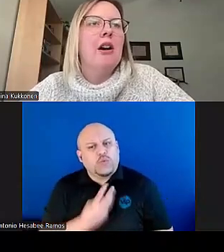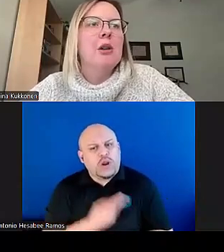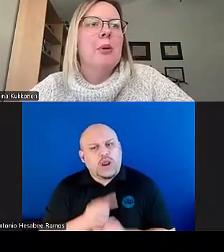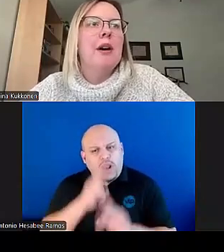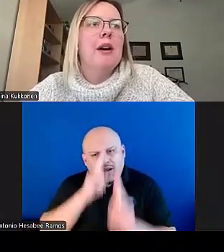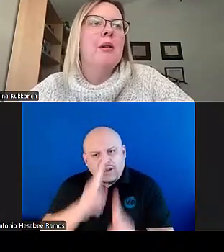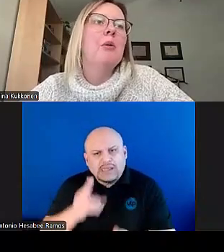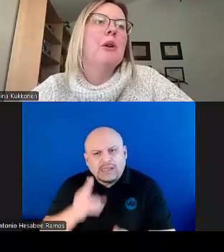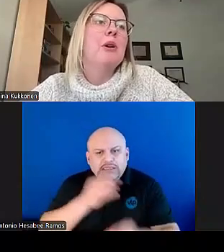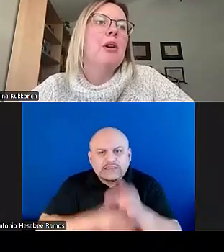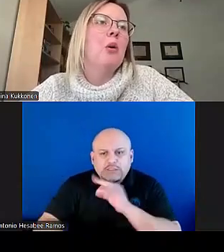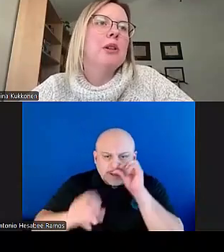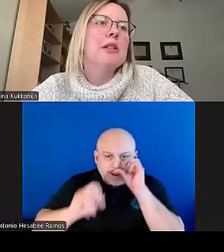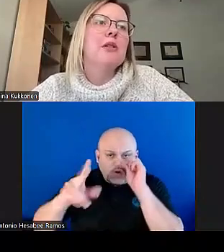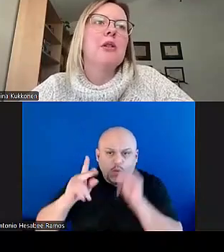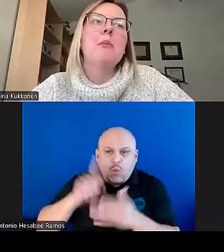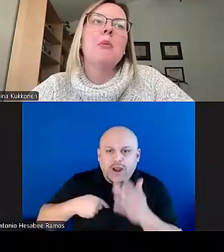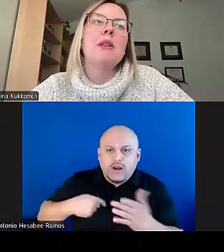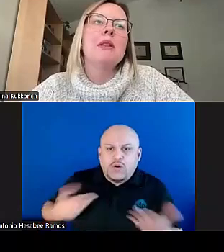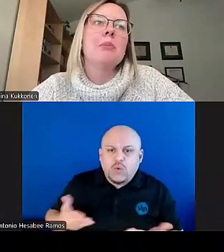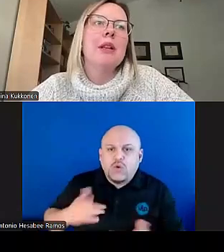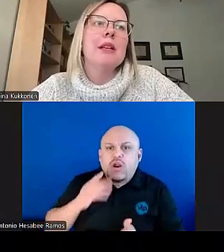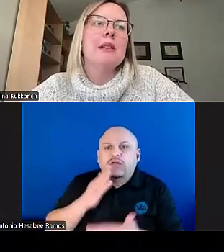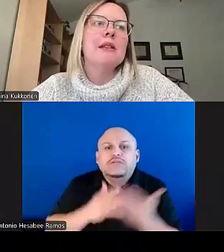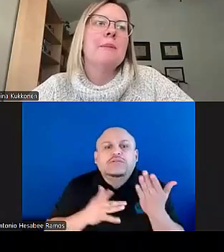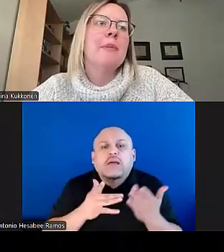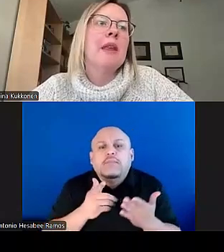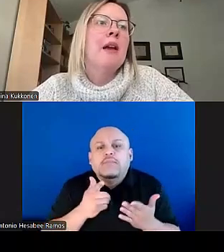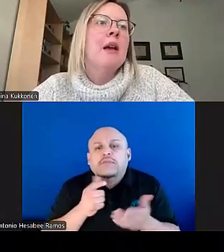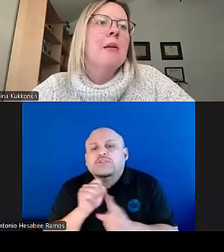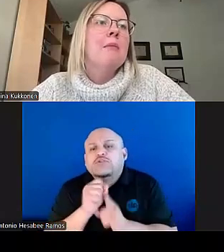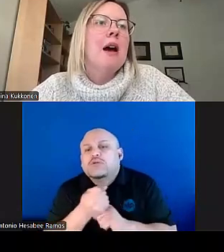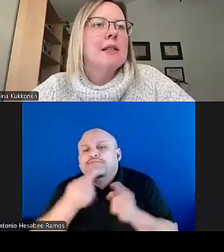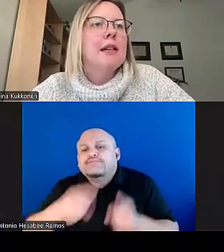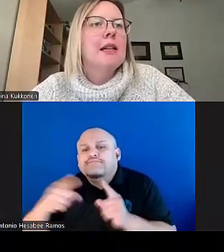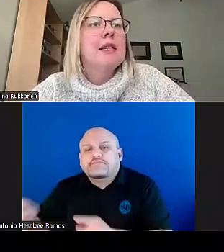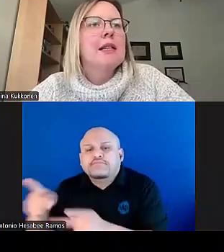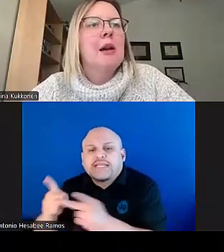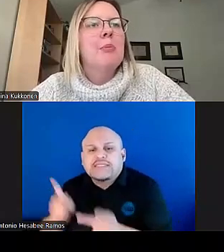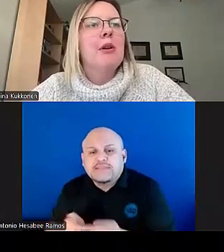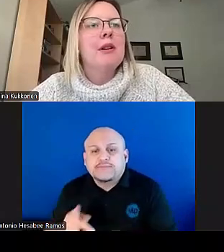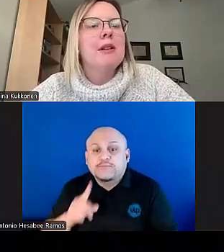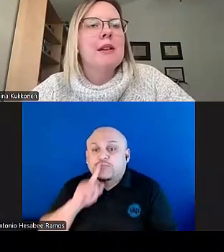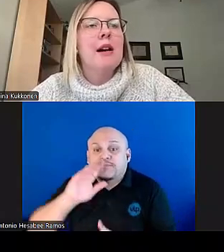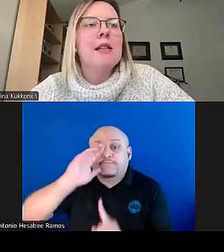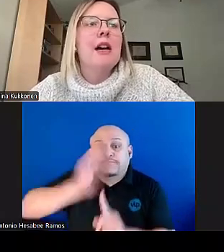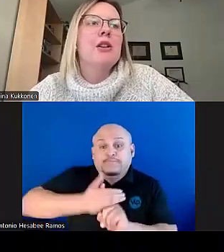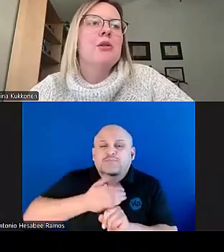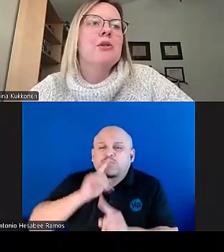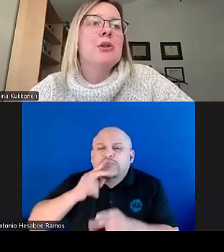occupy within only certain moments places. Masking is a temporary disguise I use to